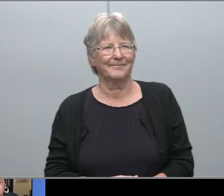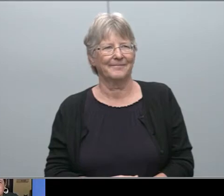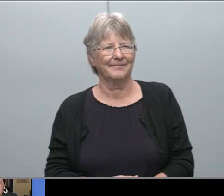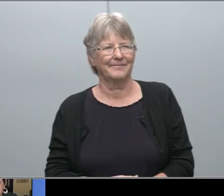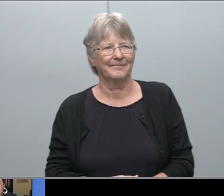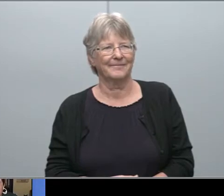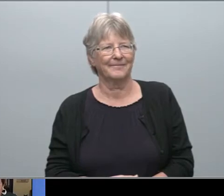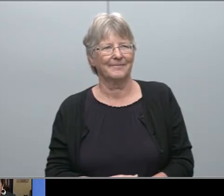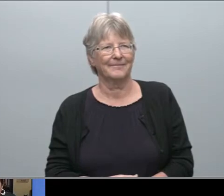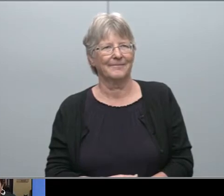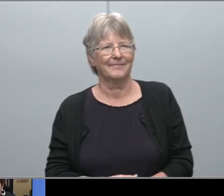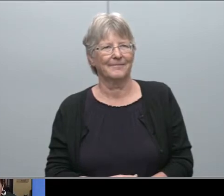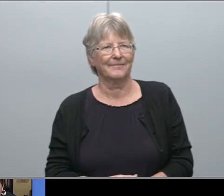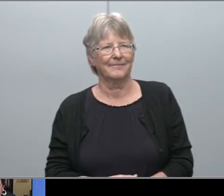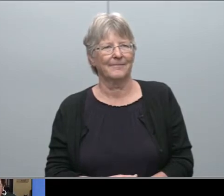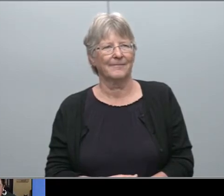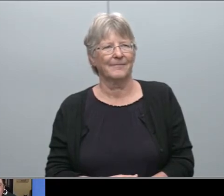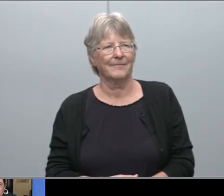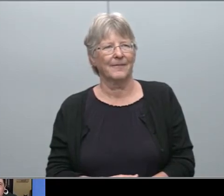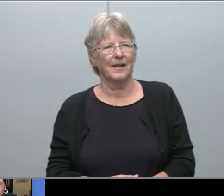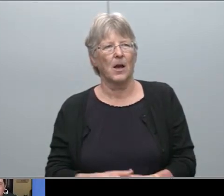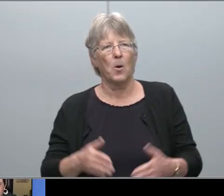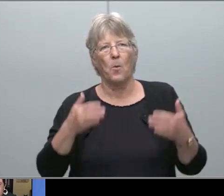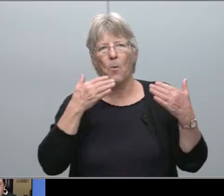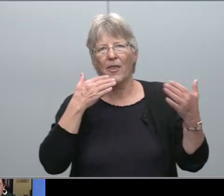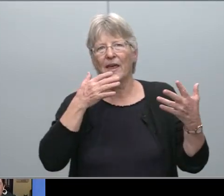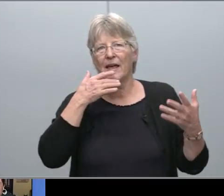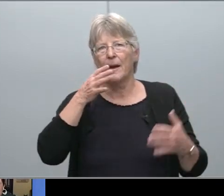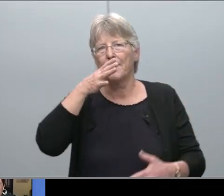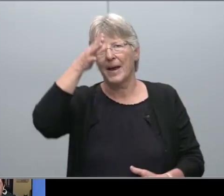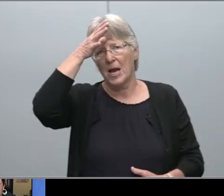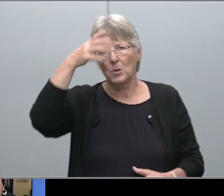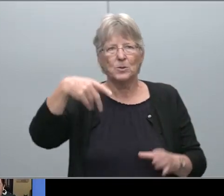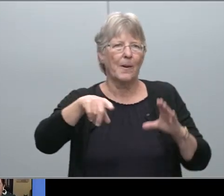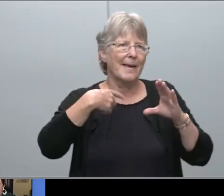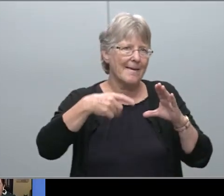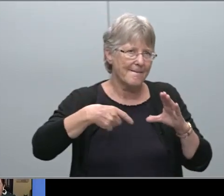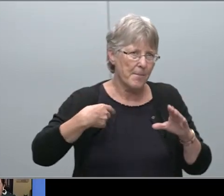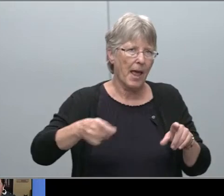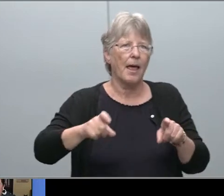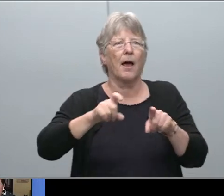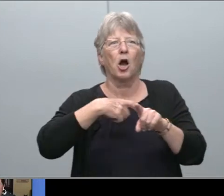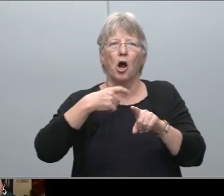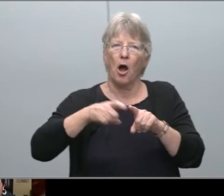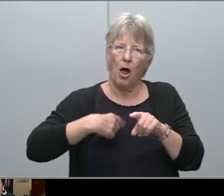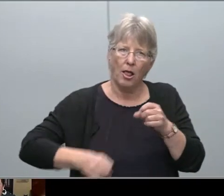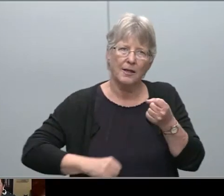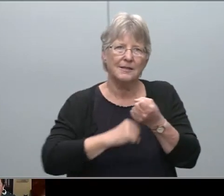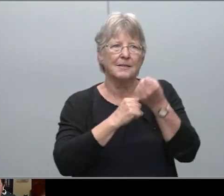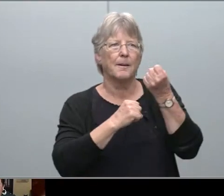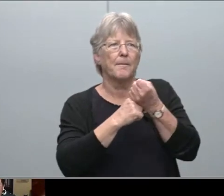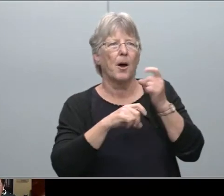I wanna say hello to all the Zoom participants. I know there are several of us on here, but additionally, I wanna say hello to all our friends